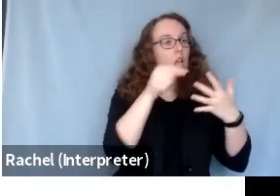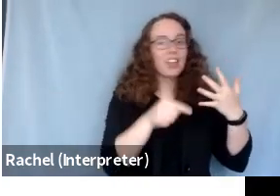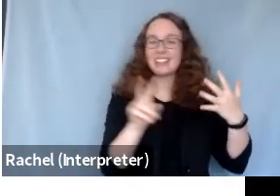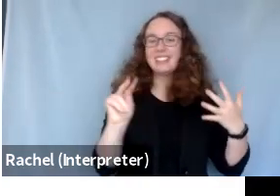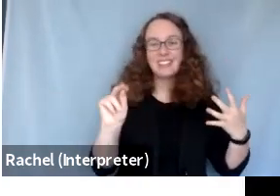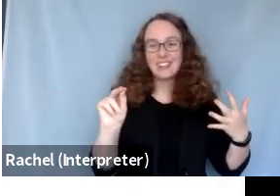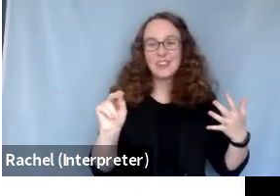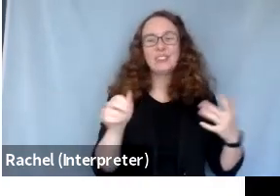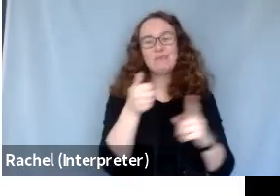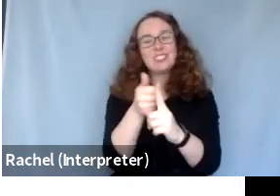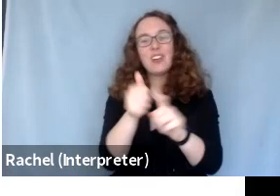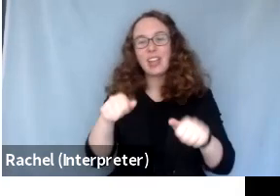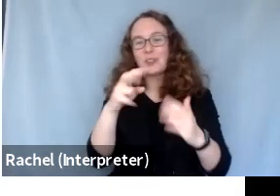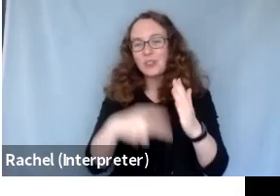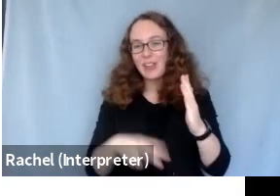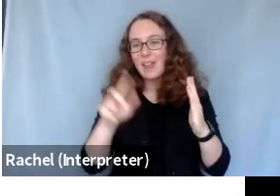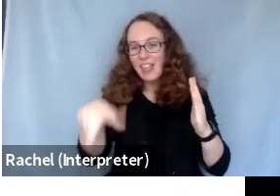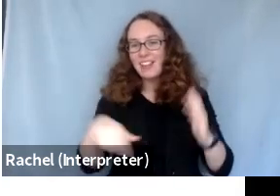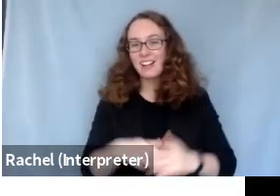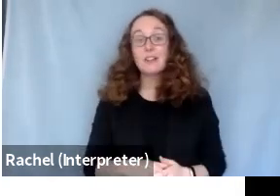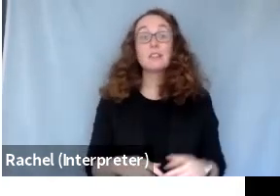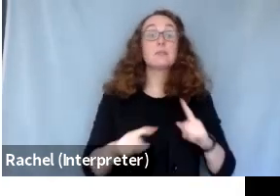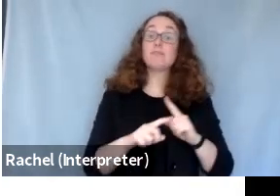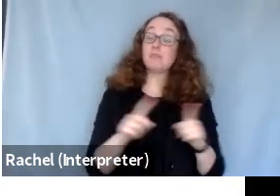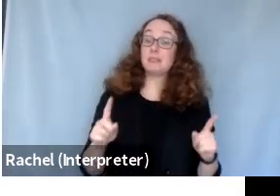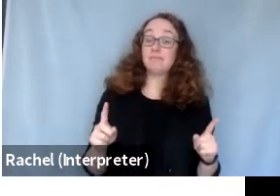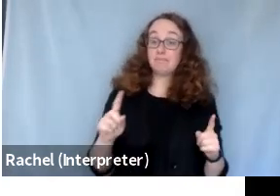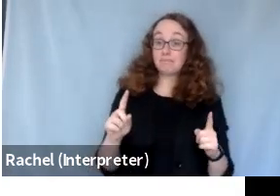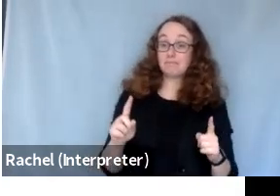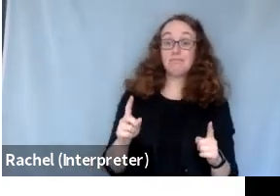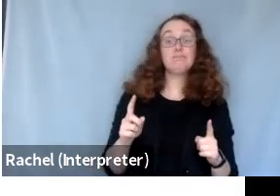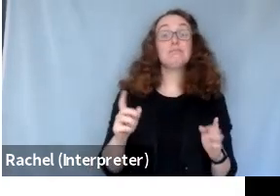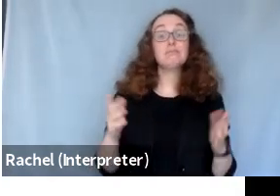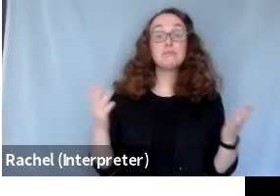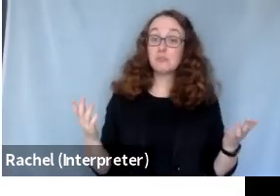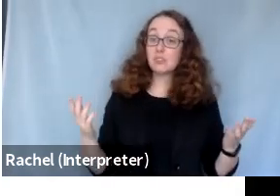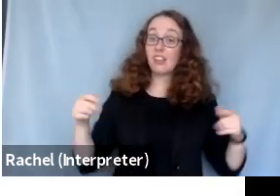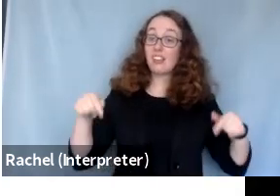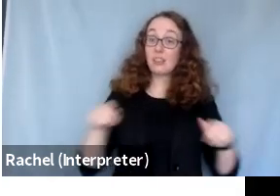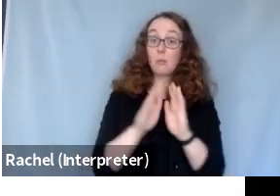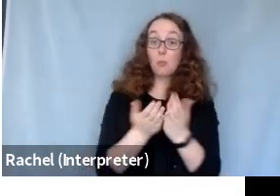really carry a plethora of different types of books. If